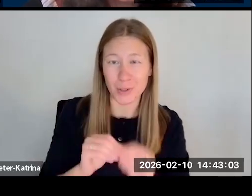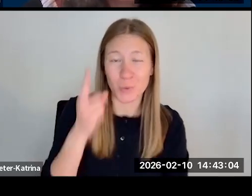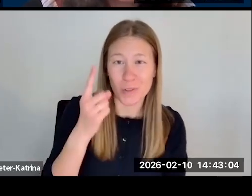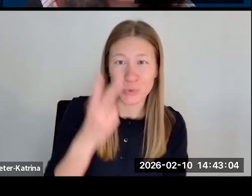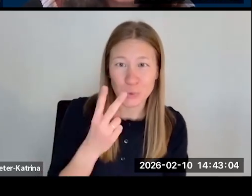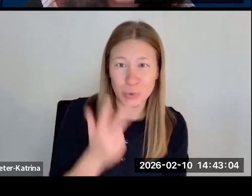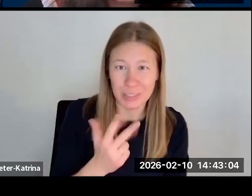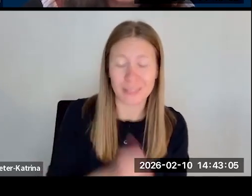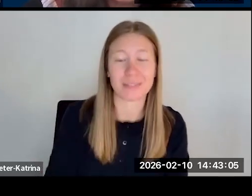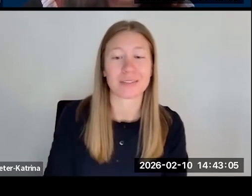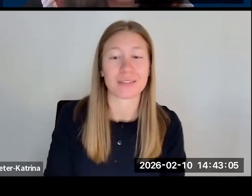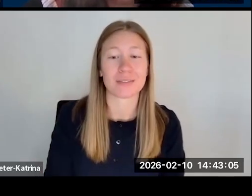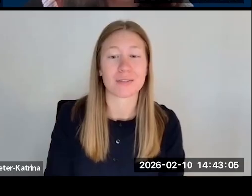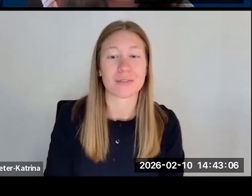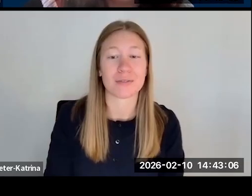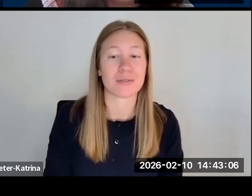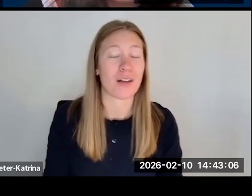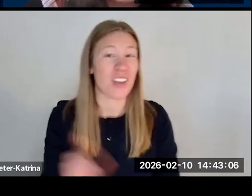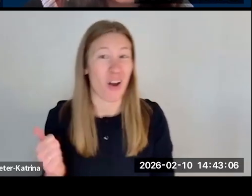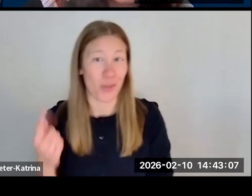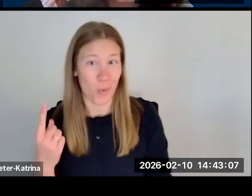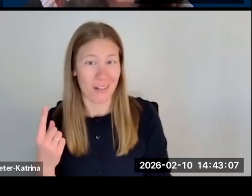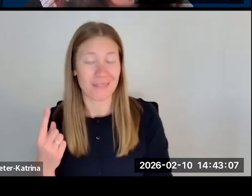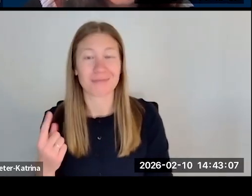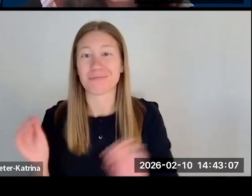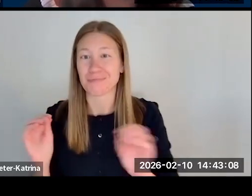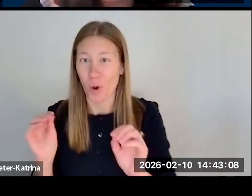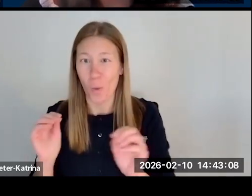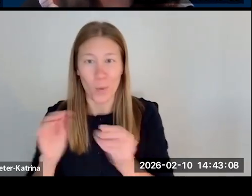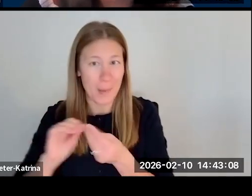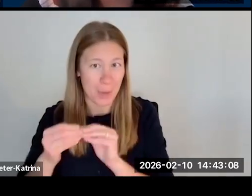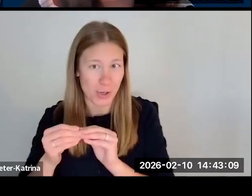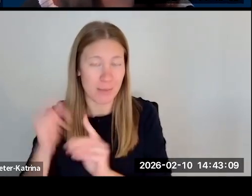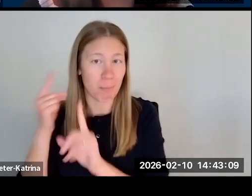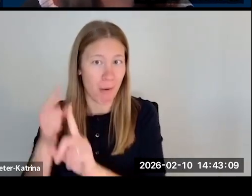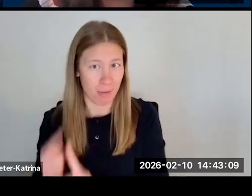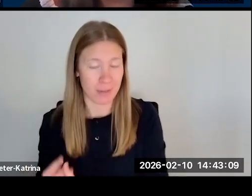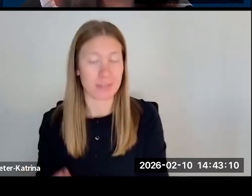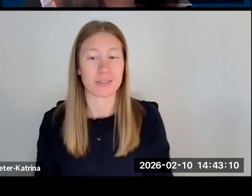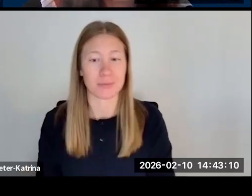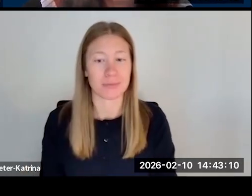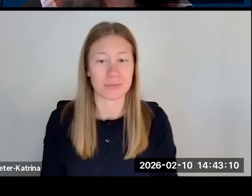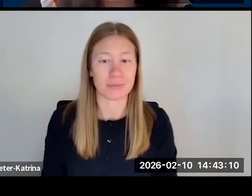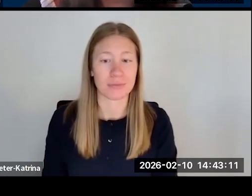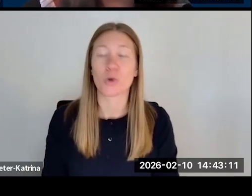And the second one is an unordered bulleted list. To check if I'm using proper list formatting